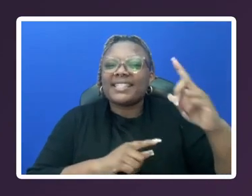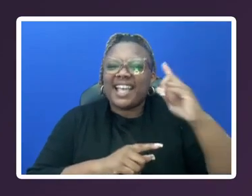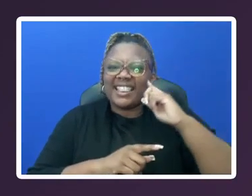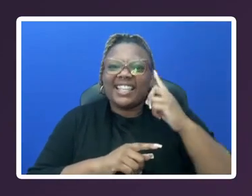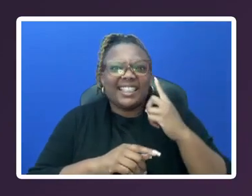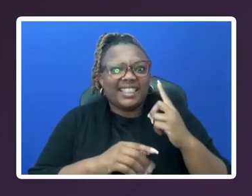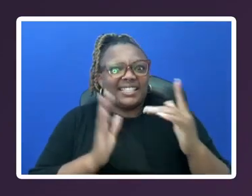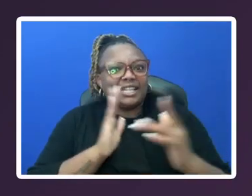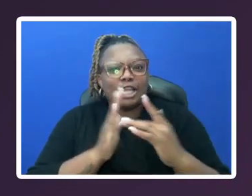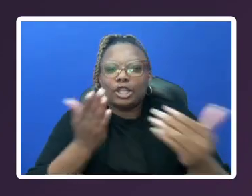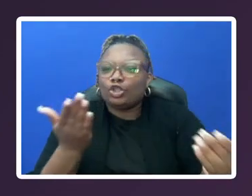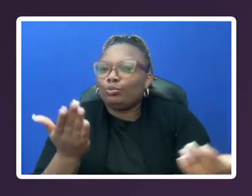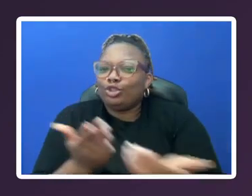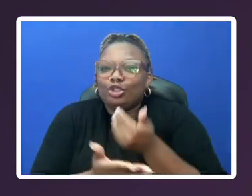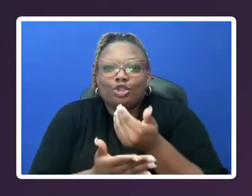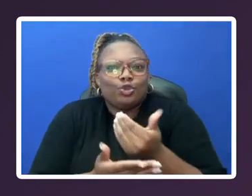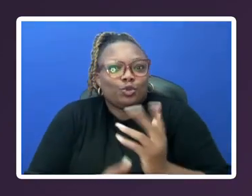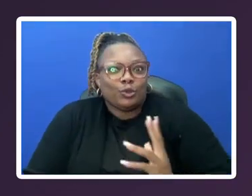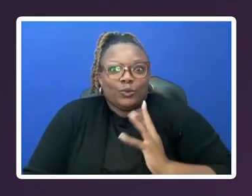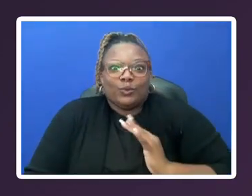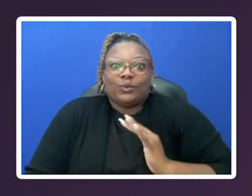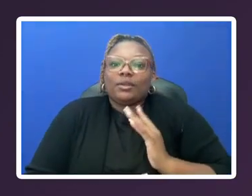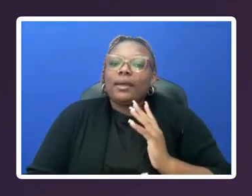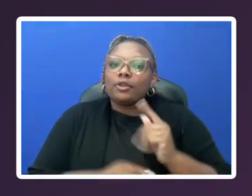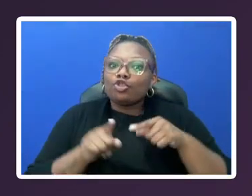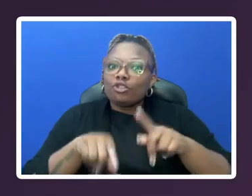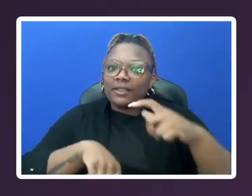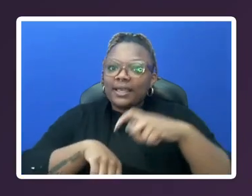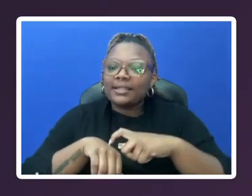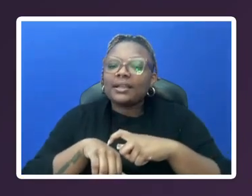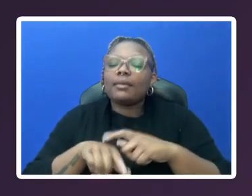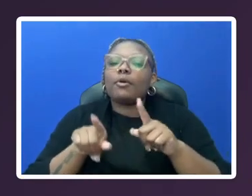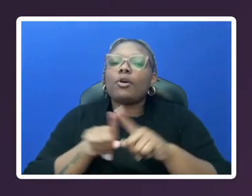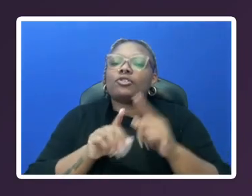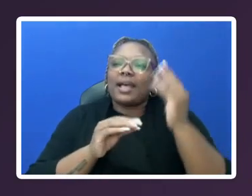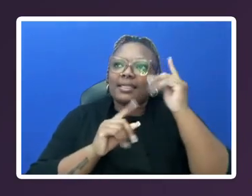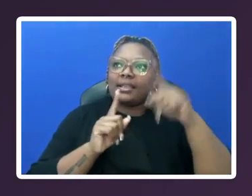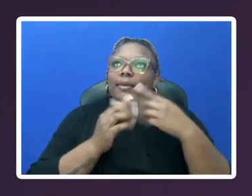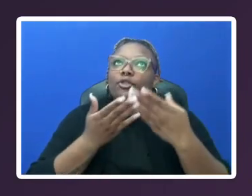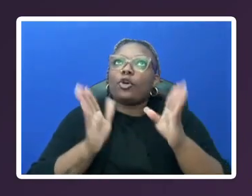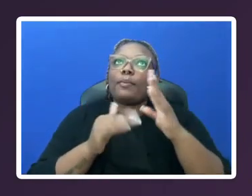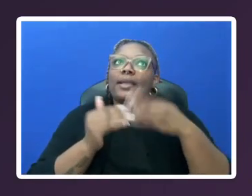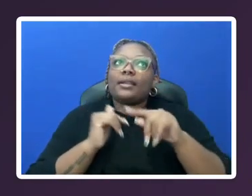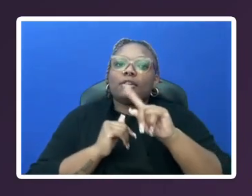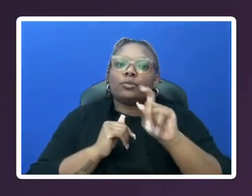time. And then this leads me to think about the open-ended question of how would my smart phone